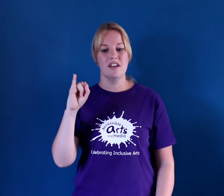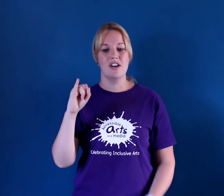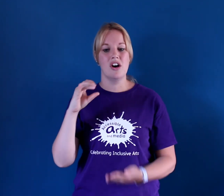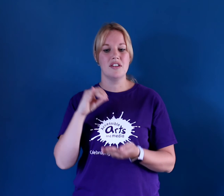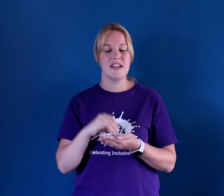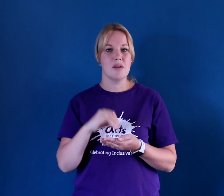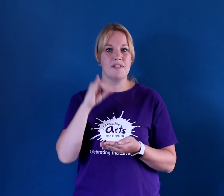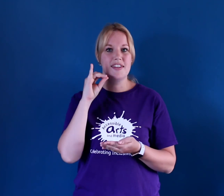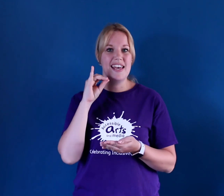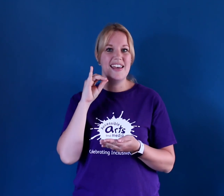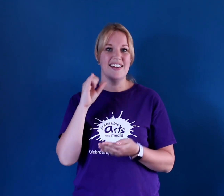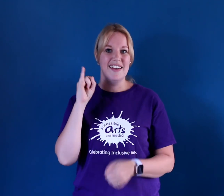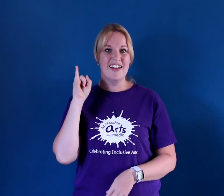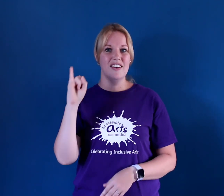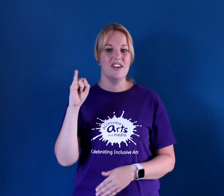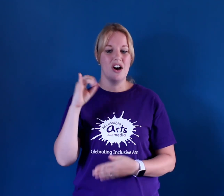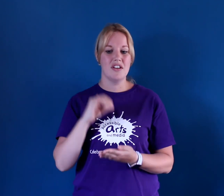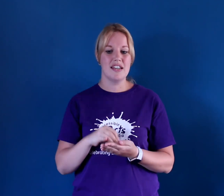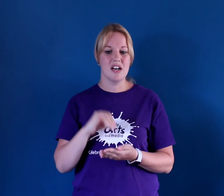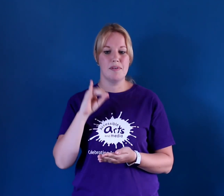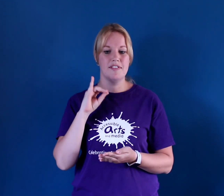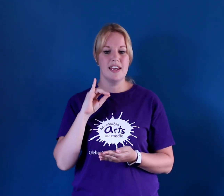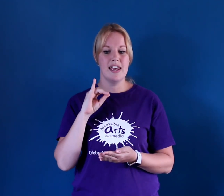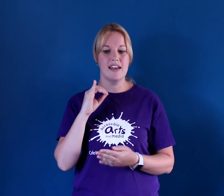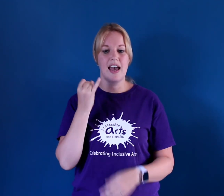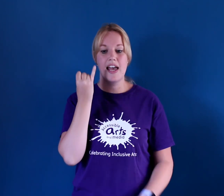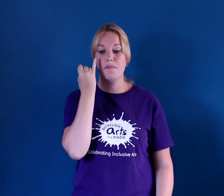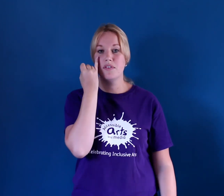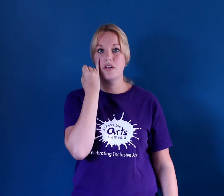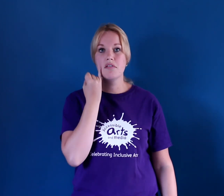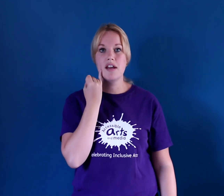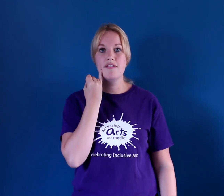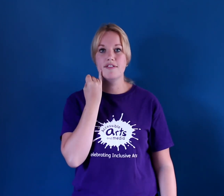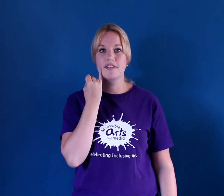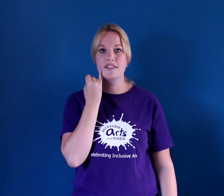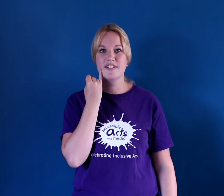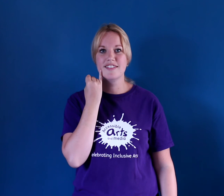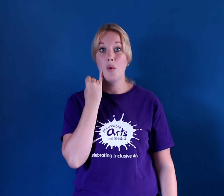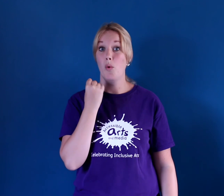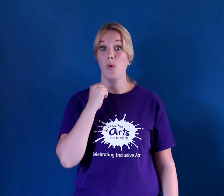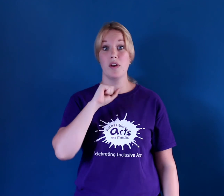Naughty cup of tea, naughty cup of tea came to grief.